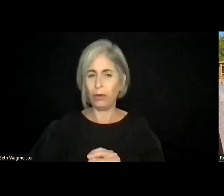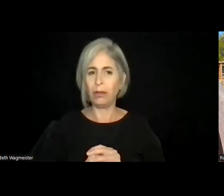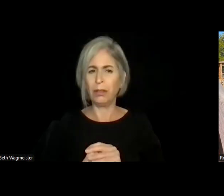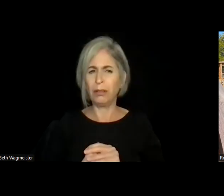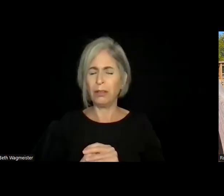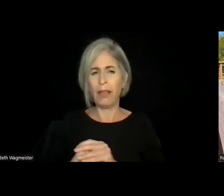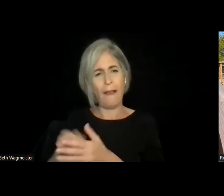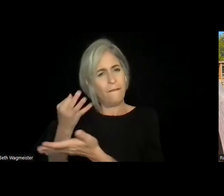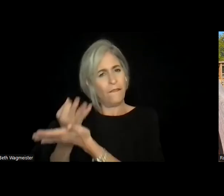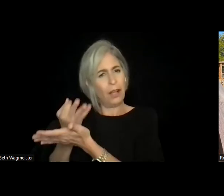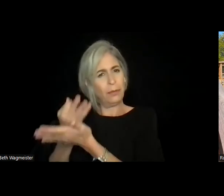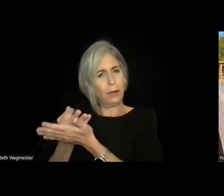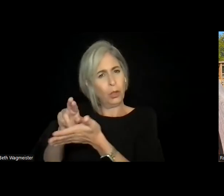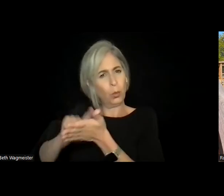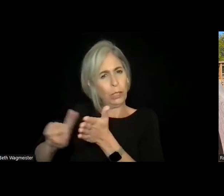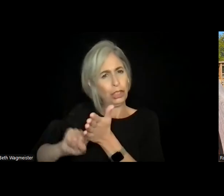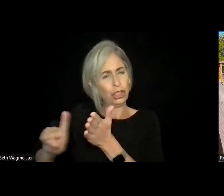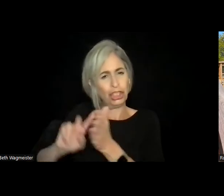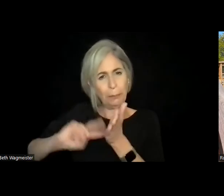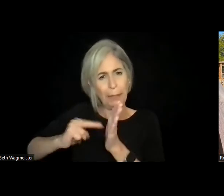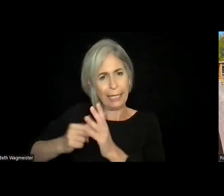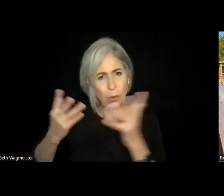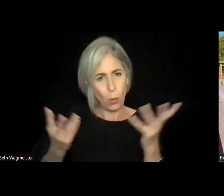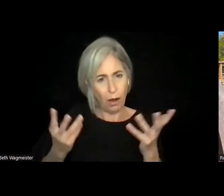applied to NIH applications in scientific review